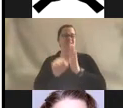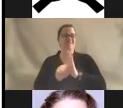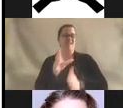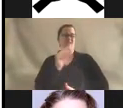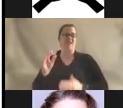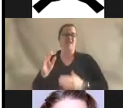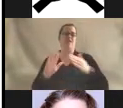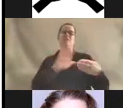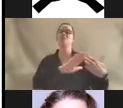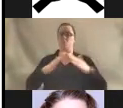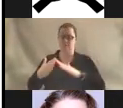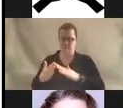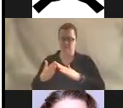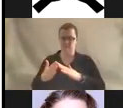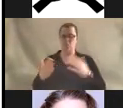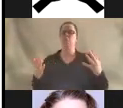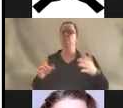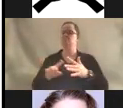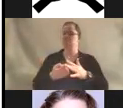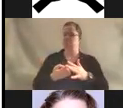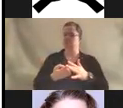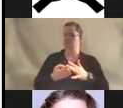So I just want to start with that encouragement for you.